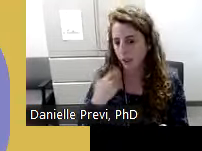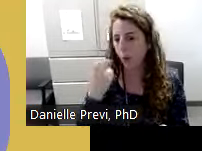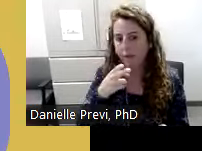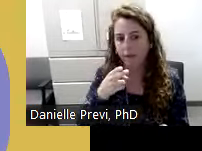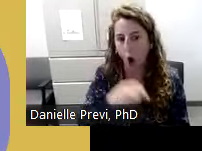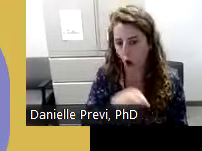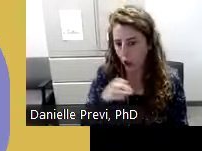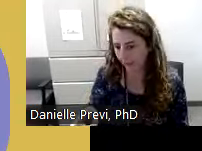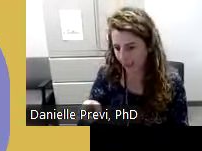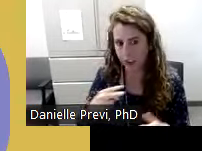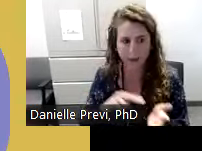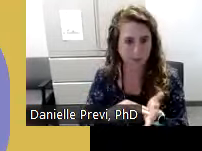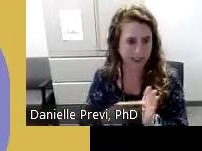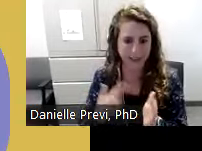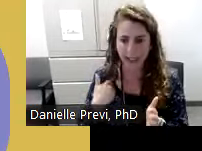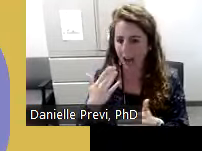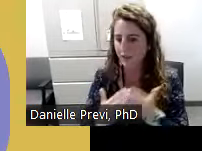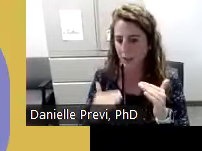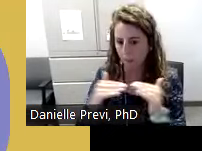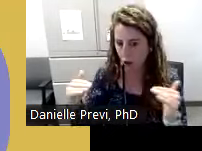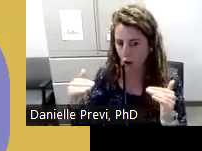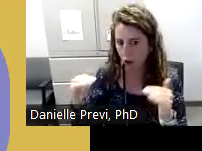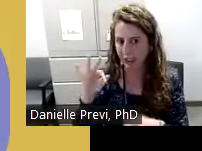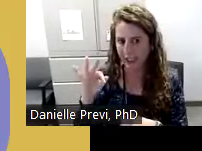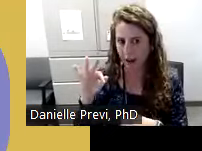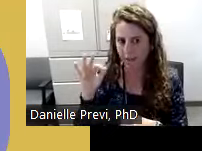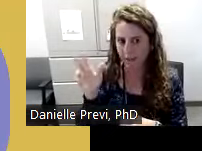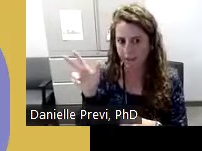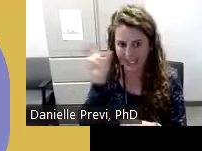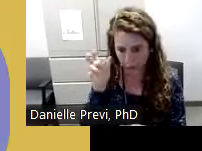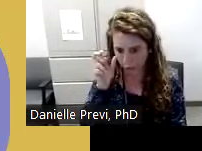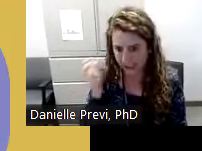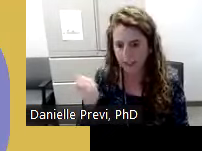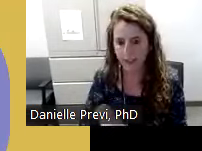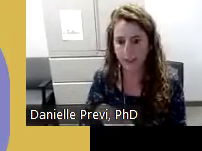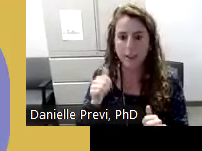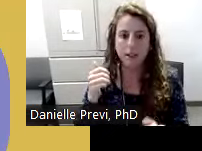culturally deaf. Then we have the hard of hearing population, meaning this is an individual who